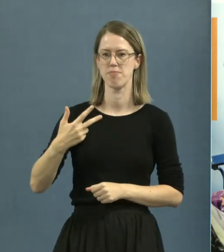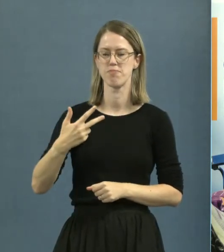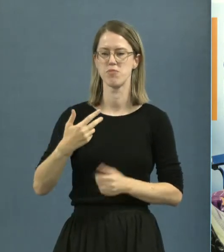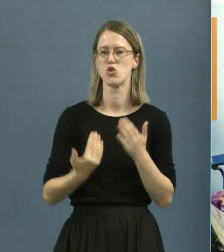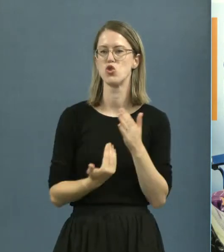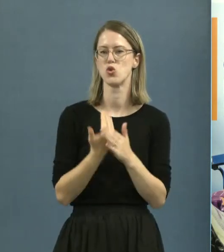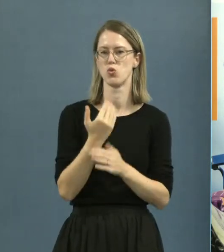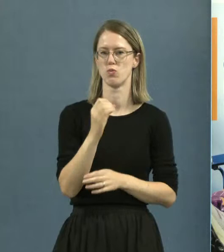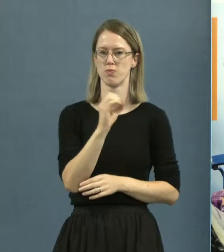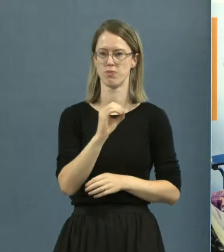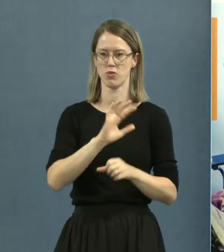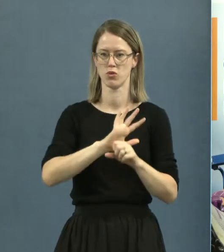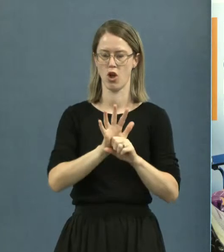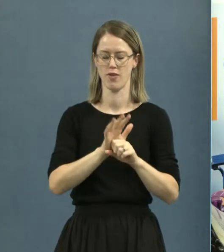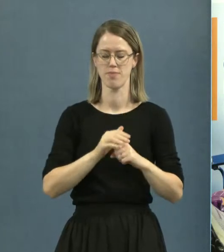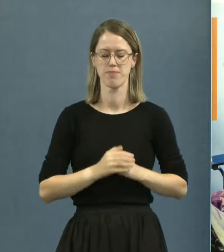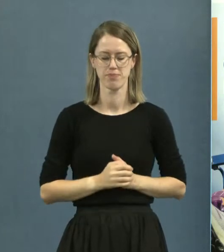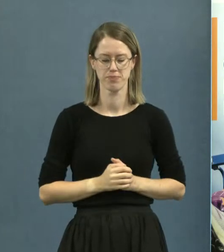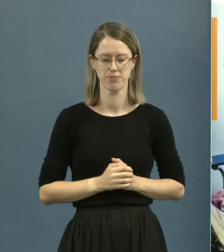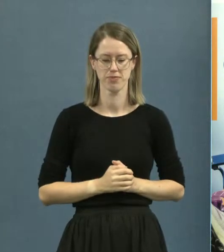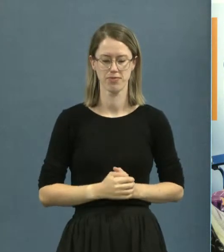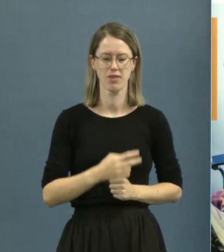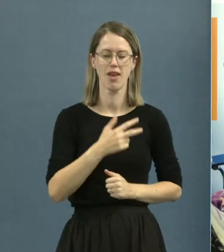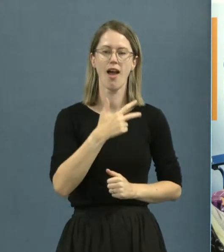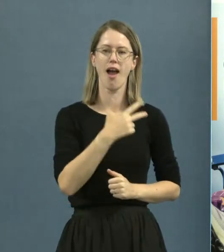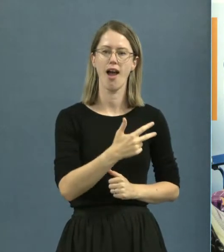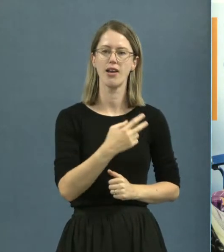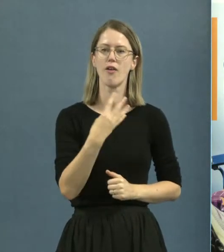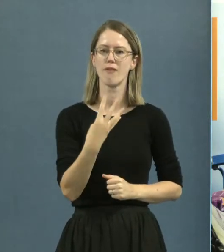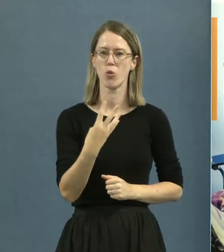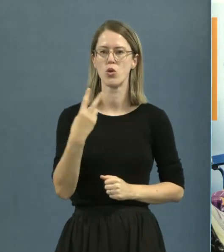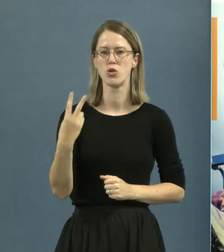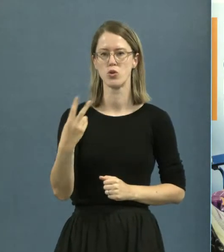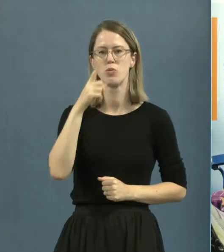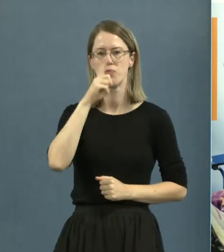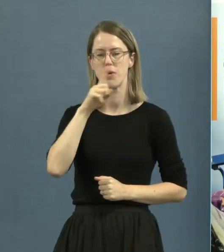there are 17,148 cases being